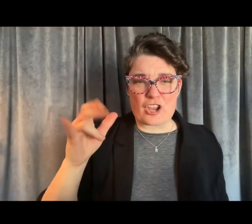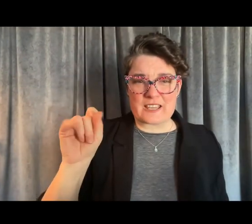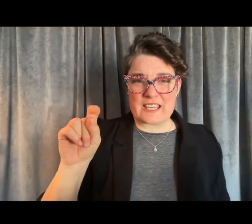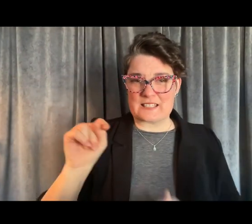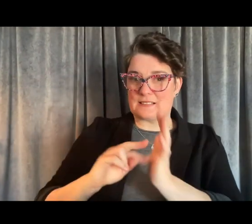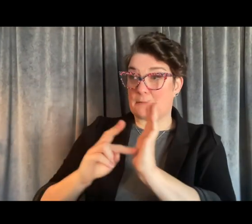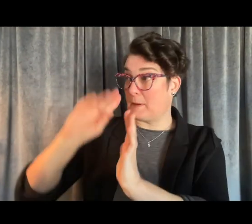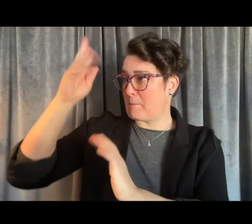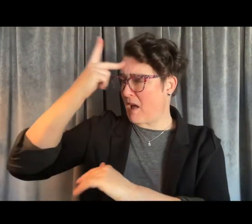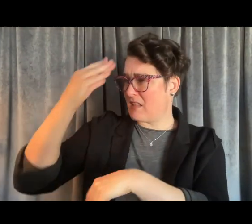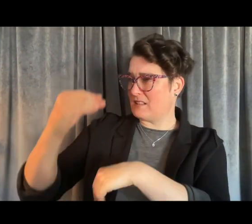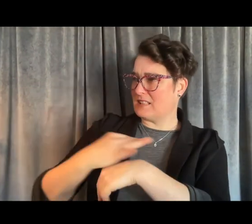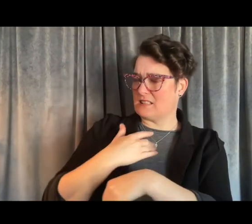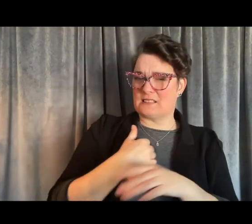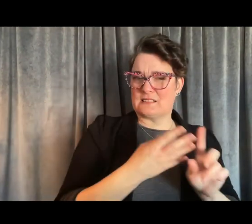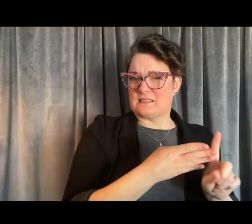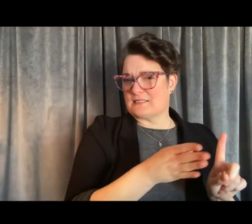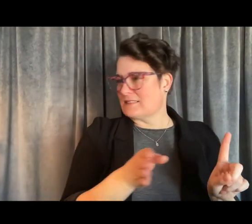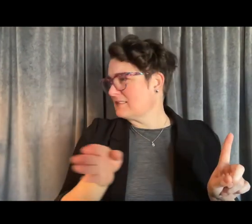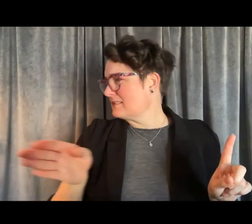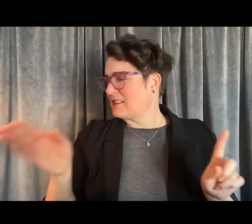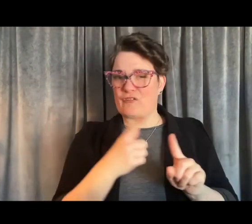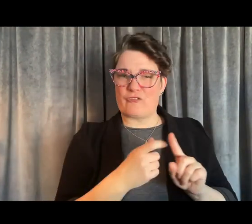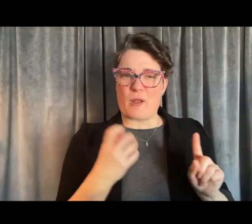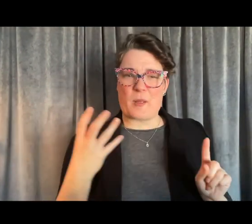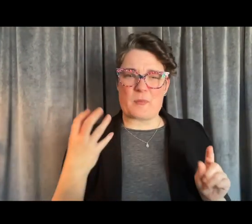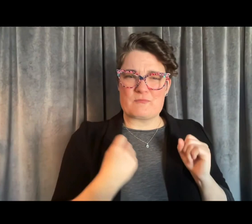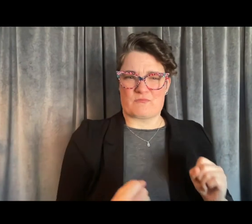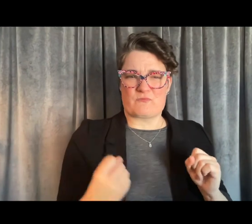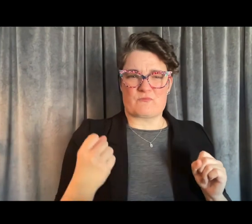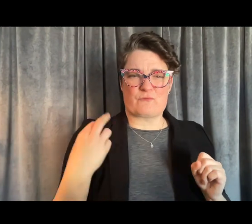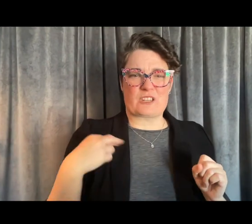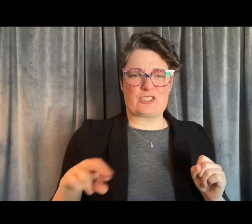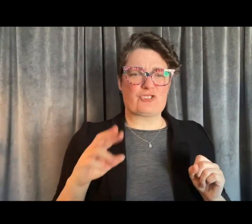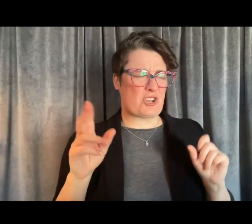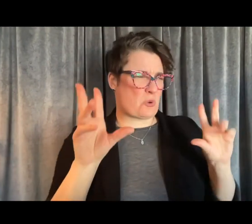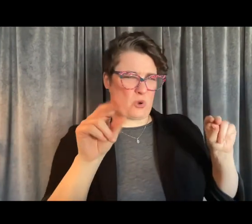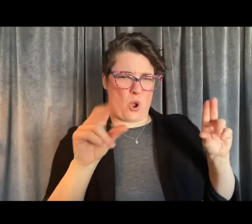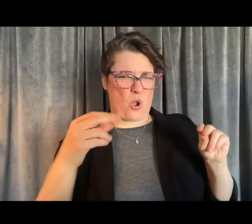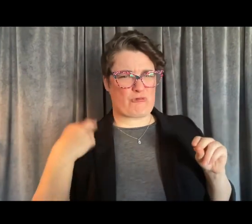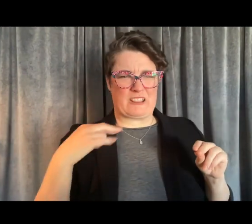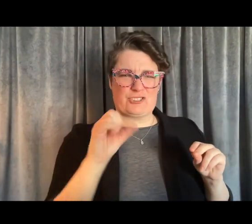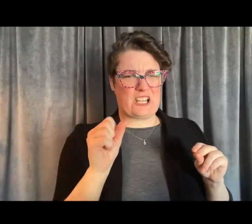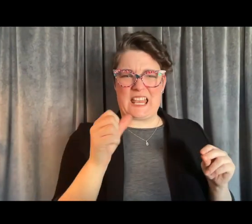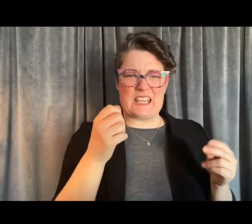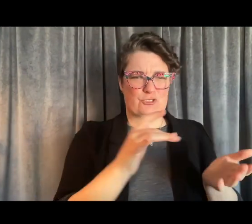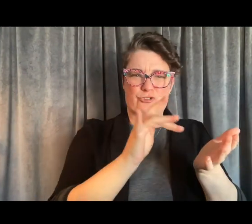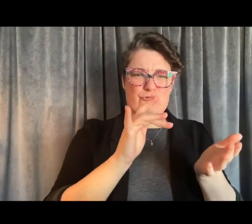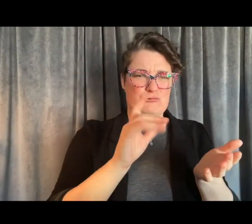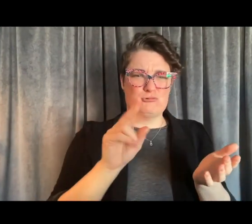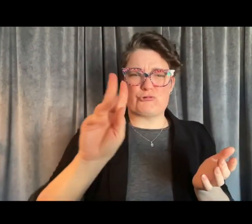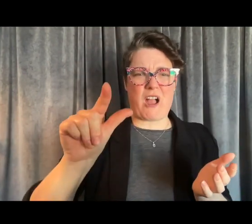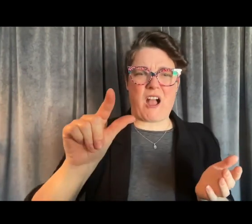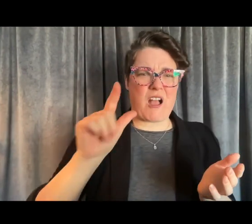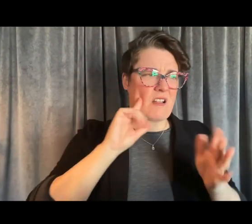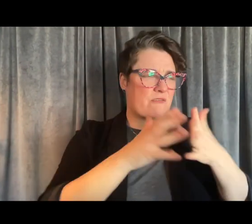shifted me away from the religiosity. Like, oh no, religion is the opiate of the masses, and like moved more